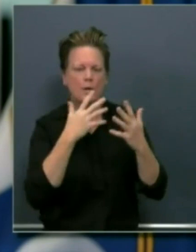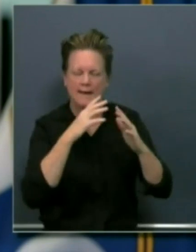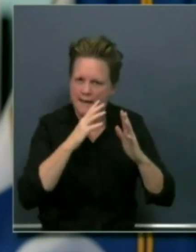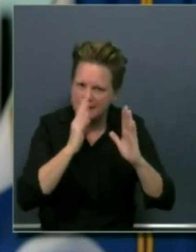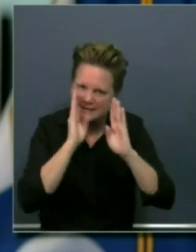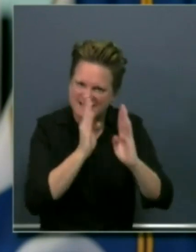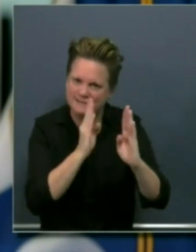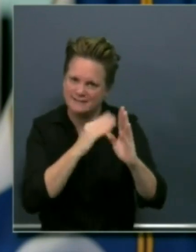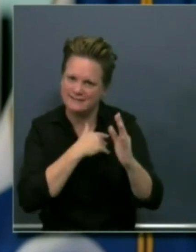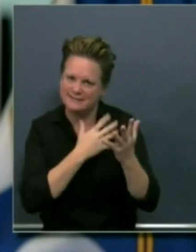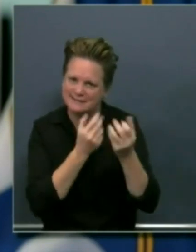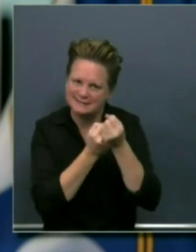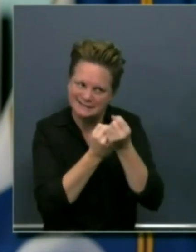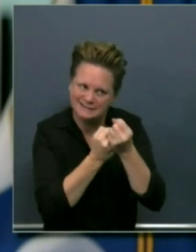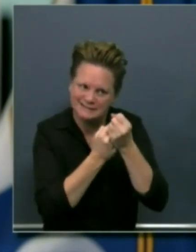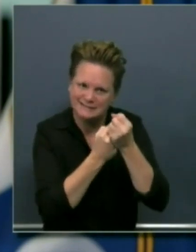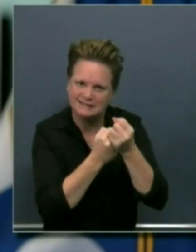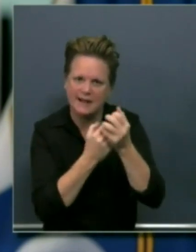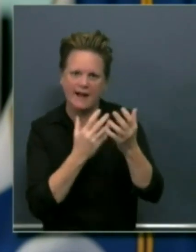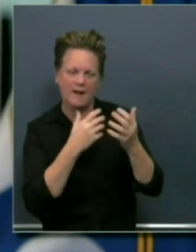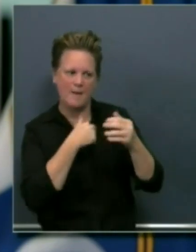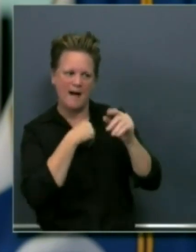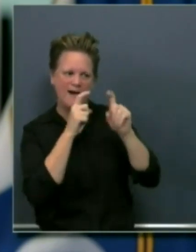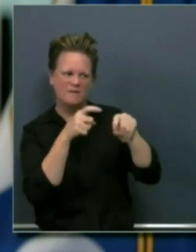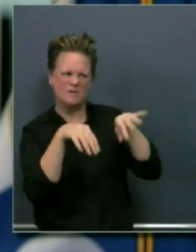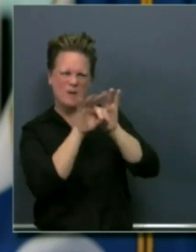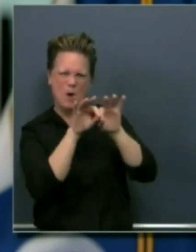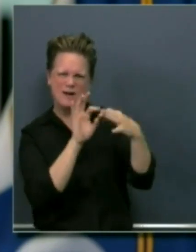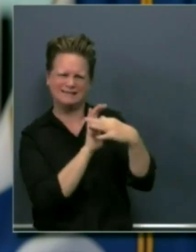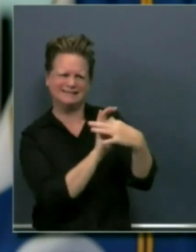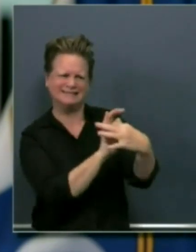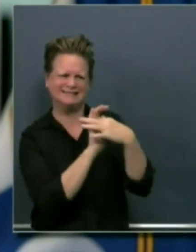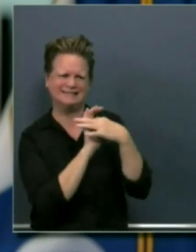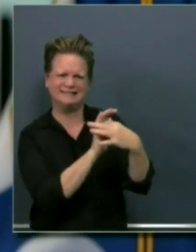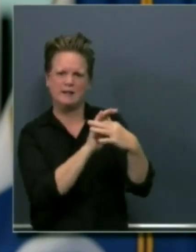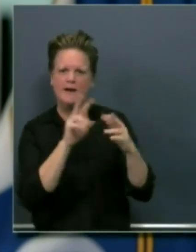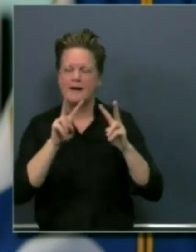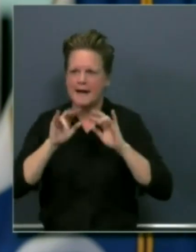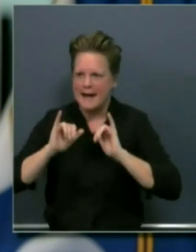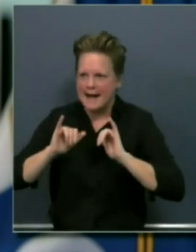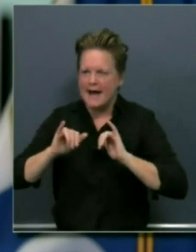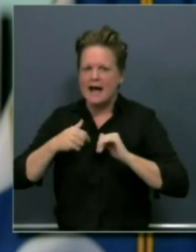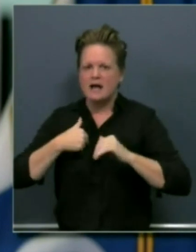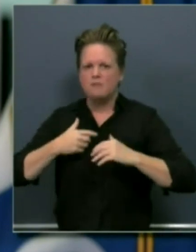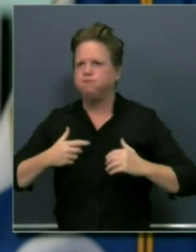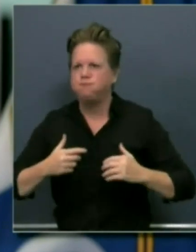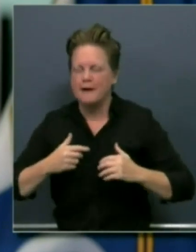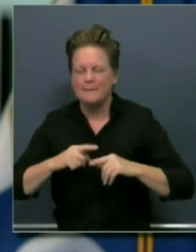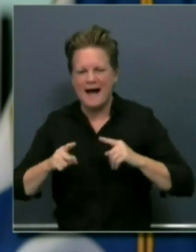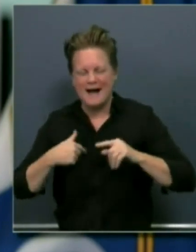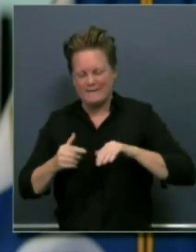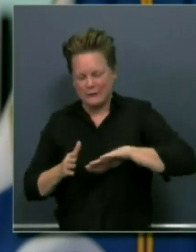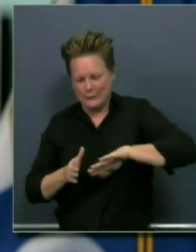REQUIRES AN ENORMOUS AMOUNT OF ATTENTION AND SUPPORT AND WE'RE GETTING CREDIBLE RESPONSE OF THE VAST MAJORITY OF COUNTIES. THAT HAVE DONE